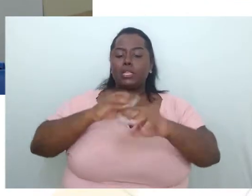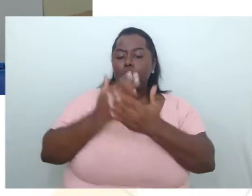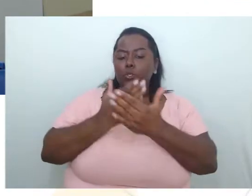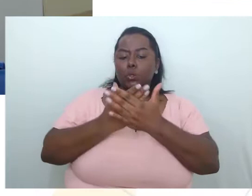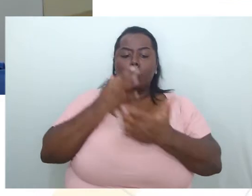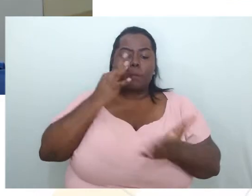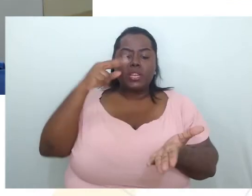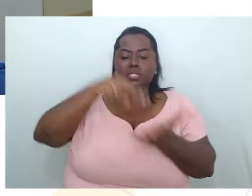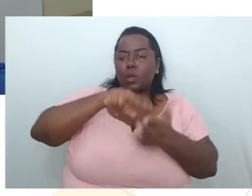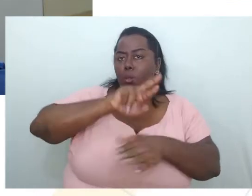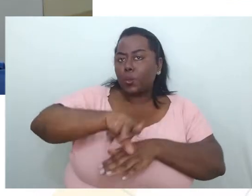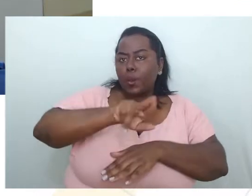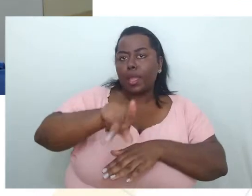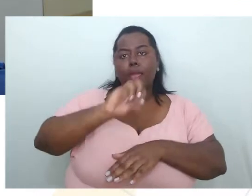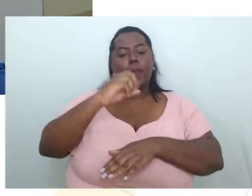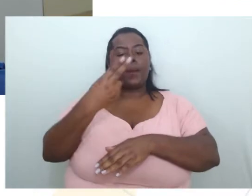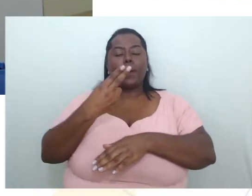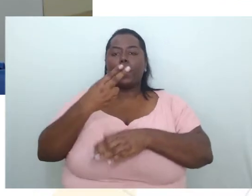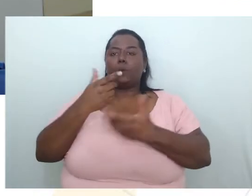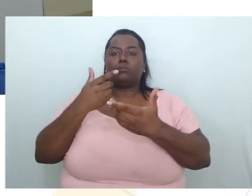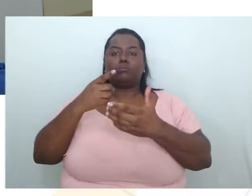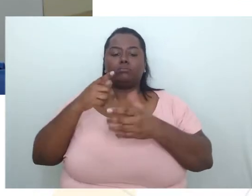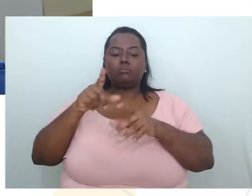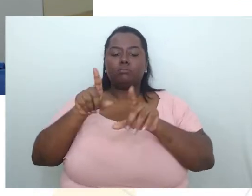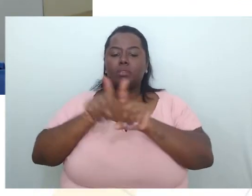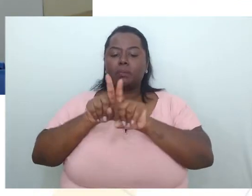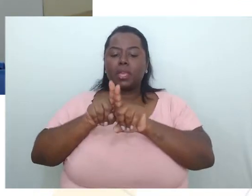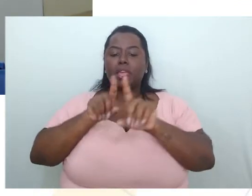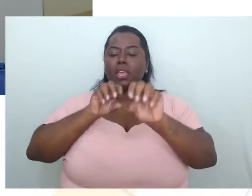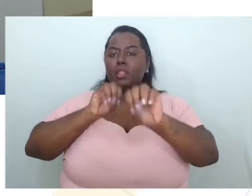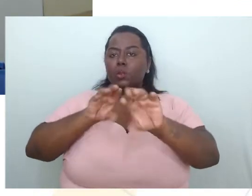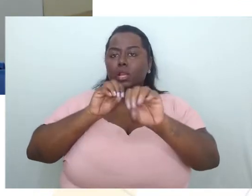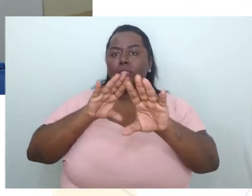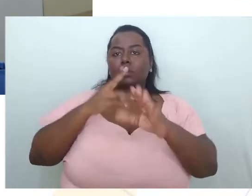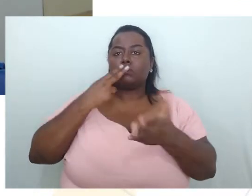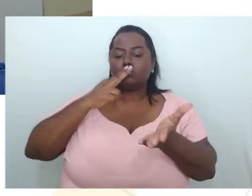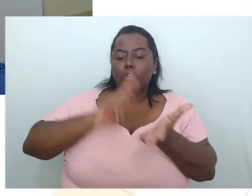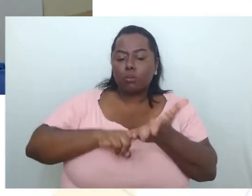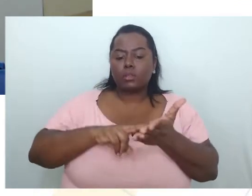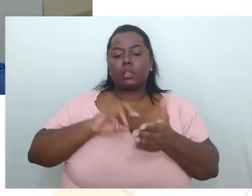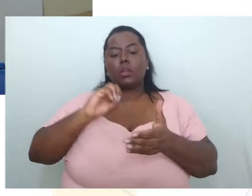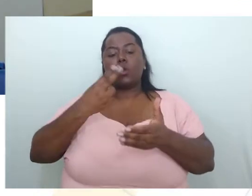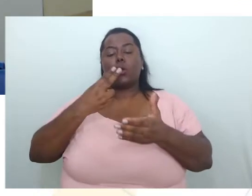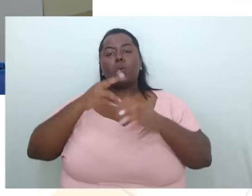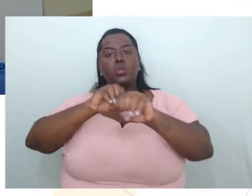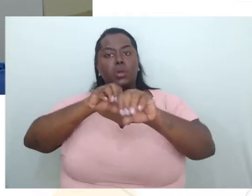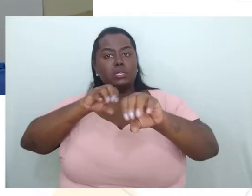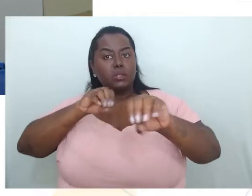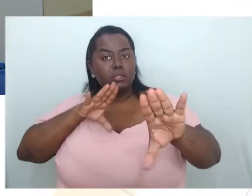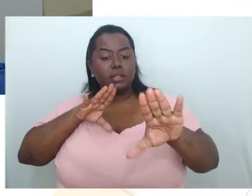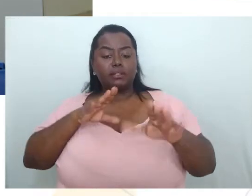education or correspondence education, and then later distance education and more recently